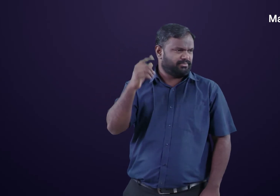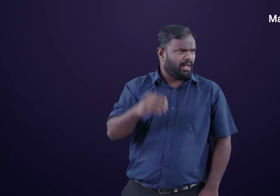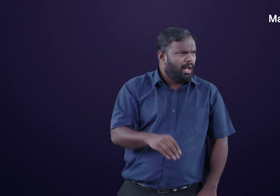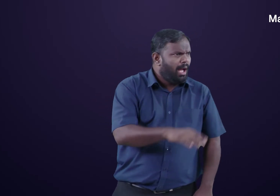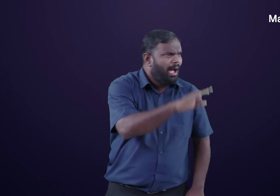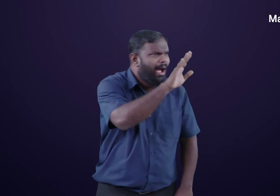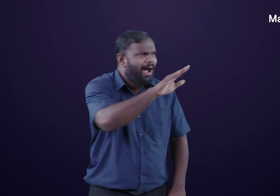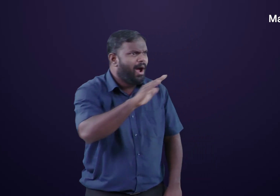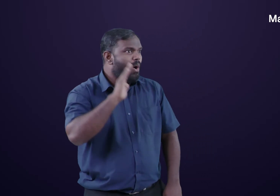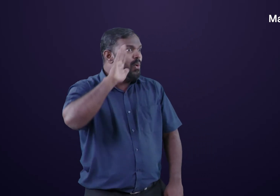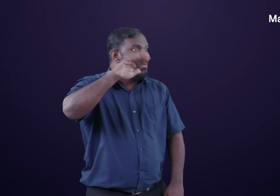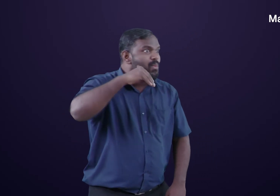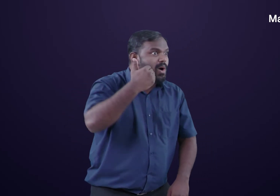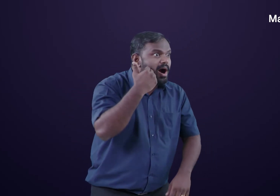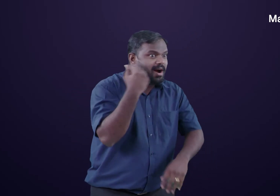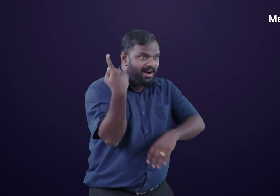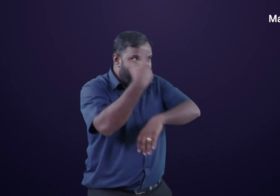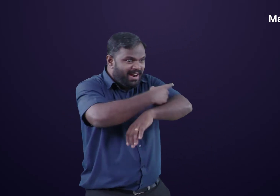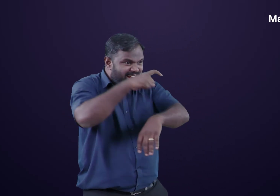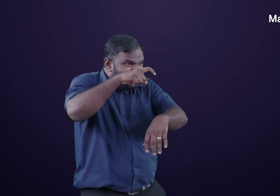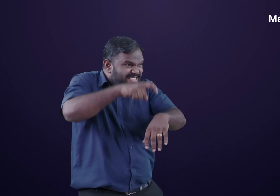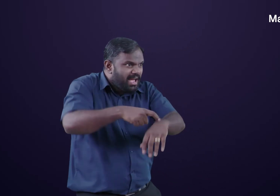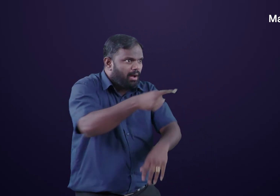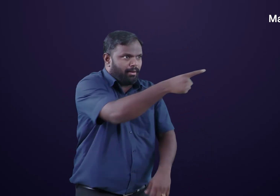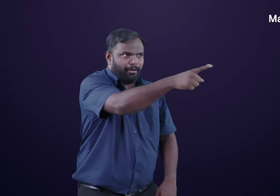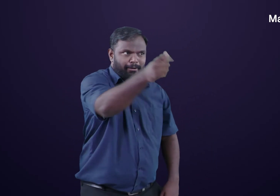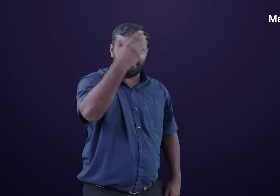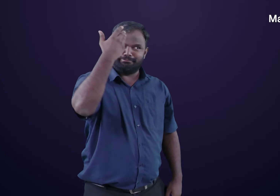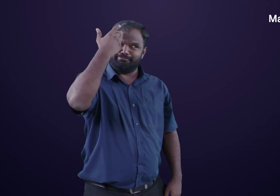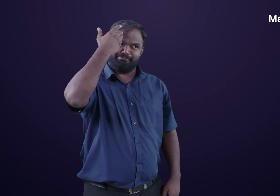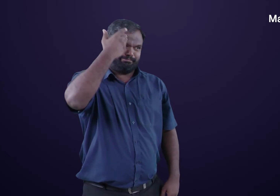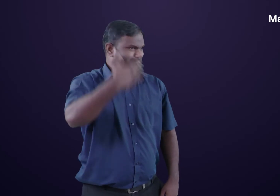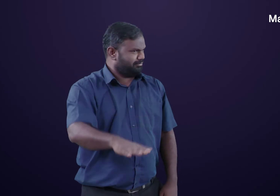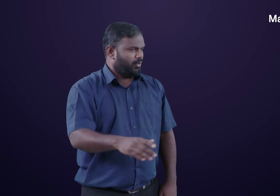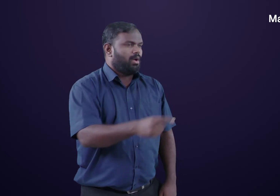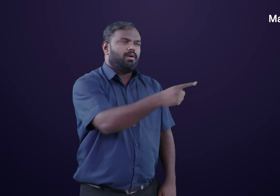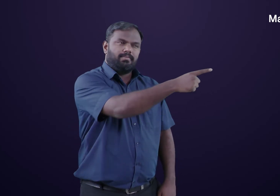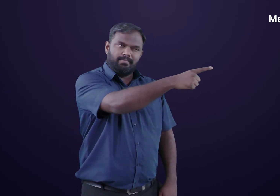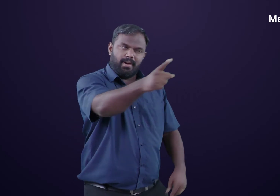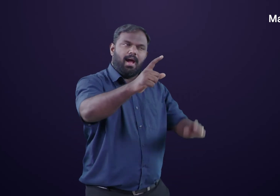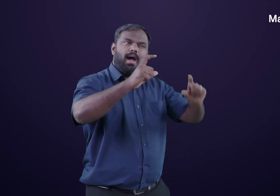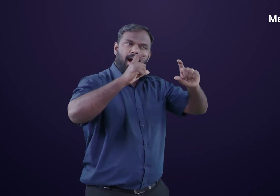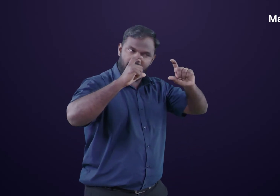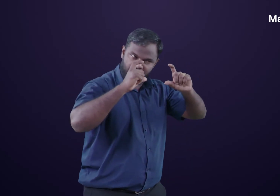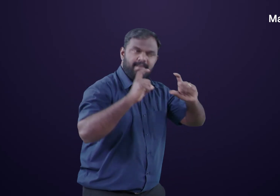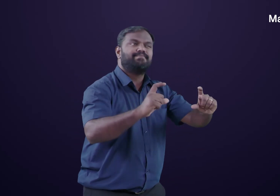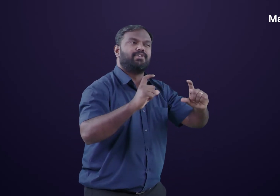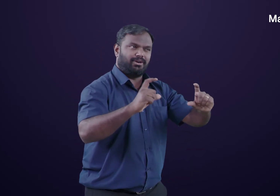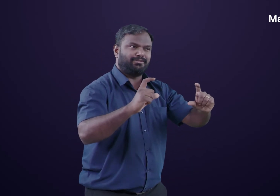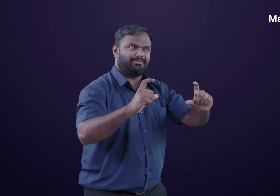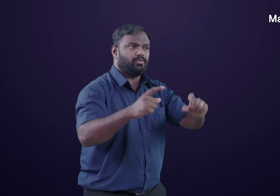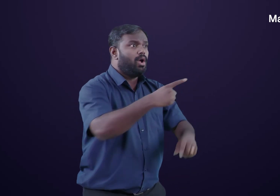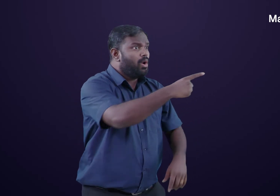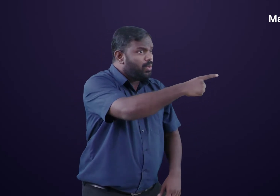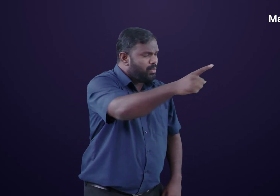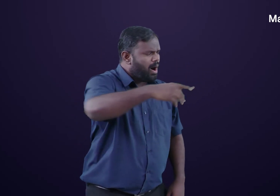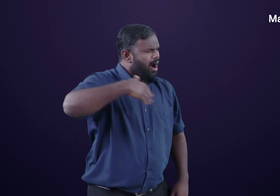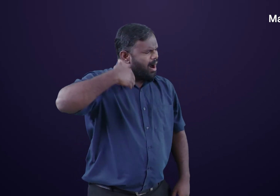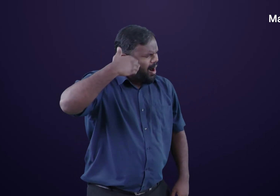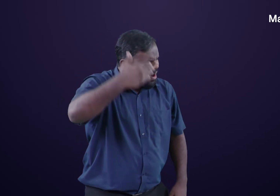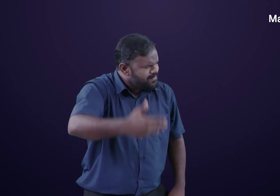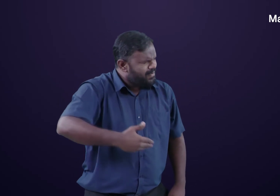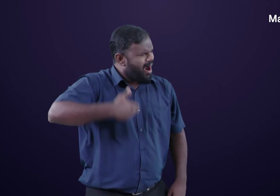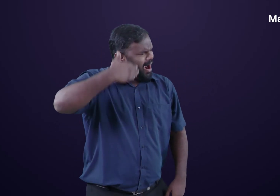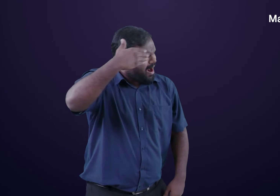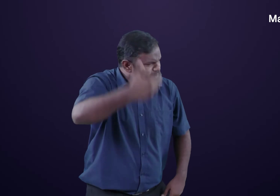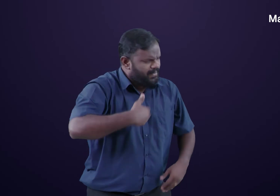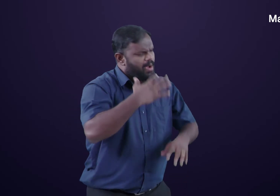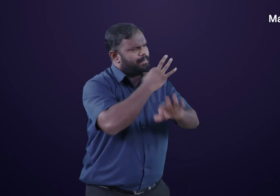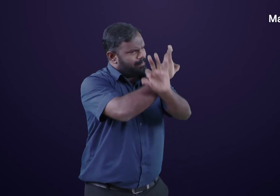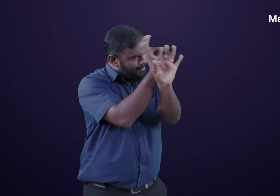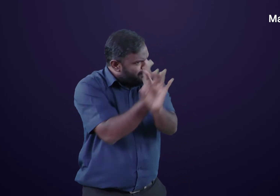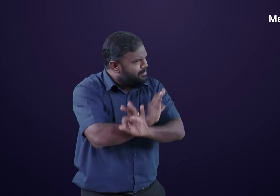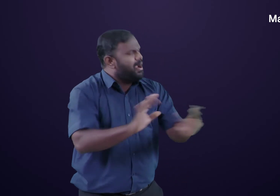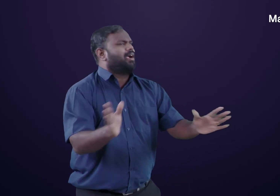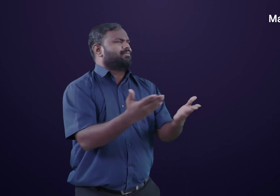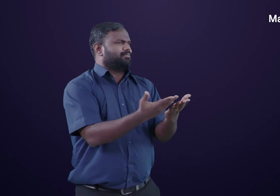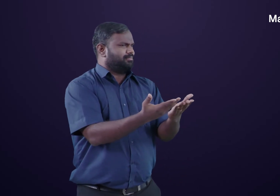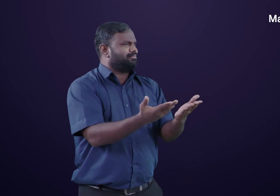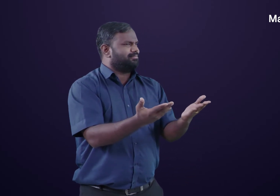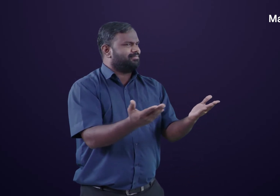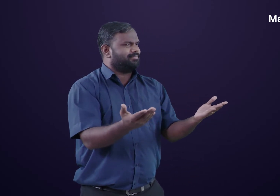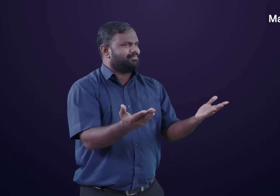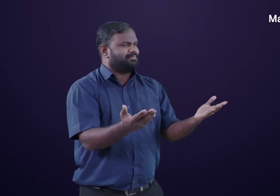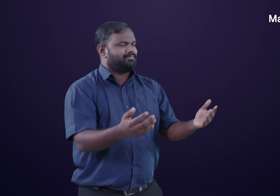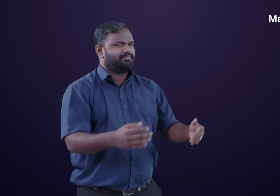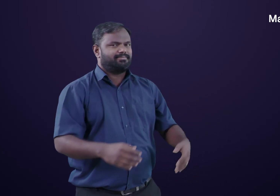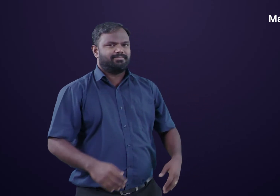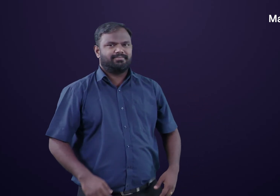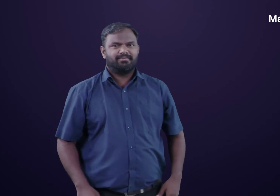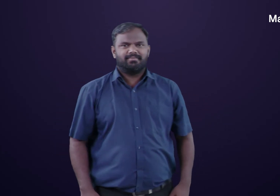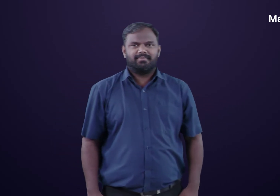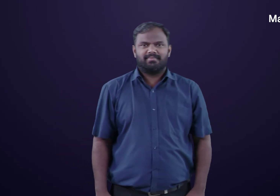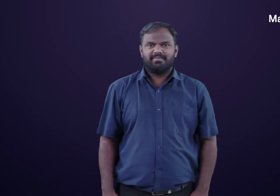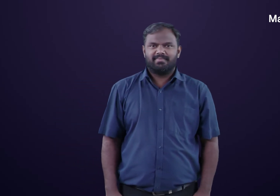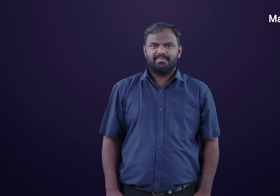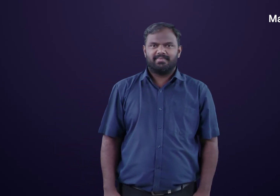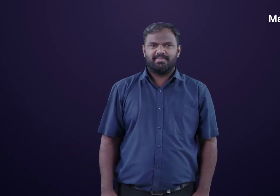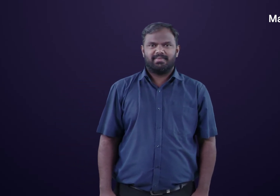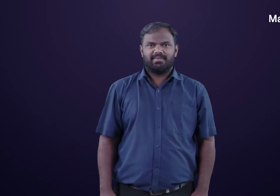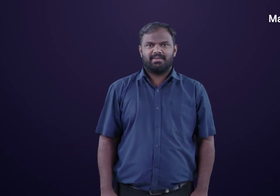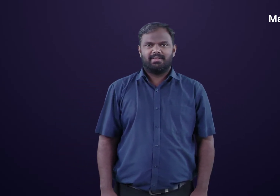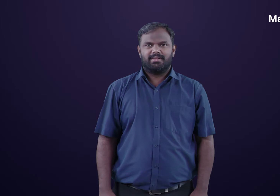Be careful! Always be ready. You don’t know when that time will be.